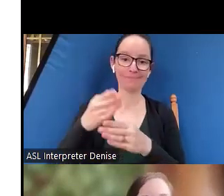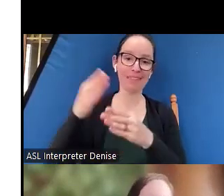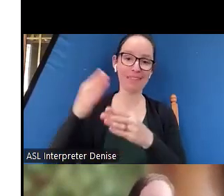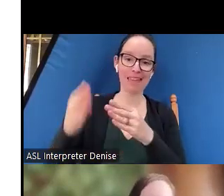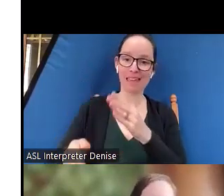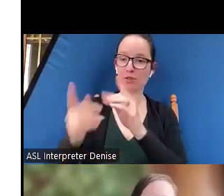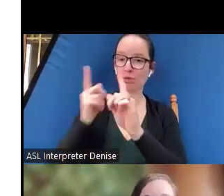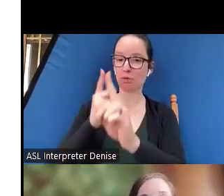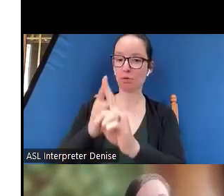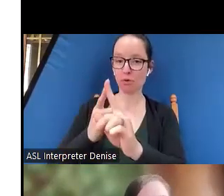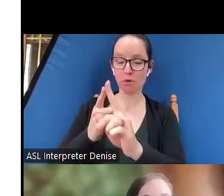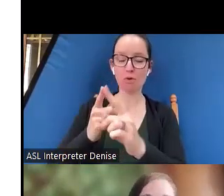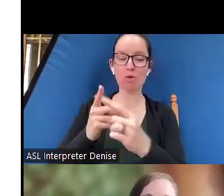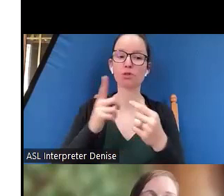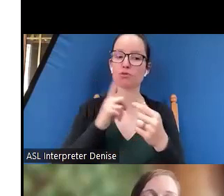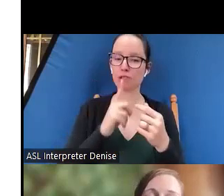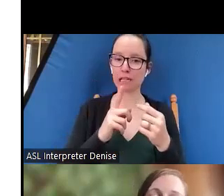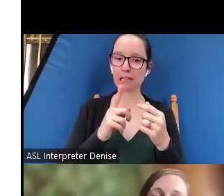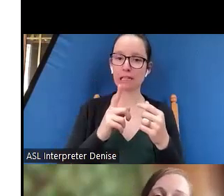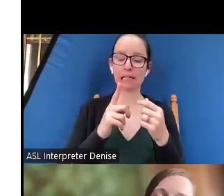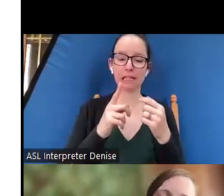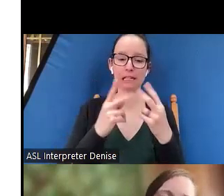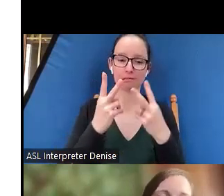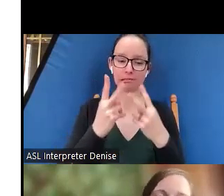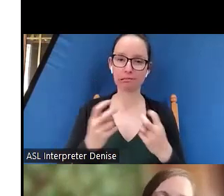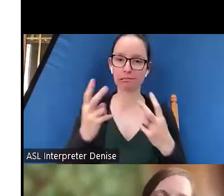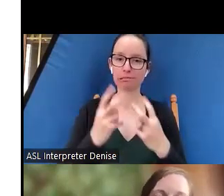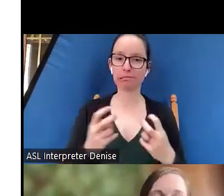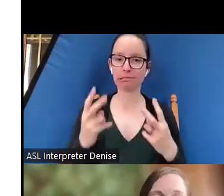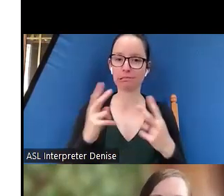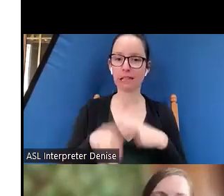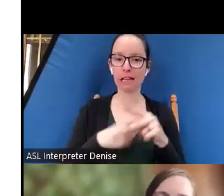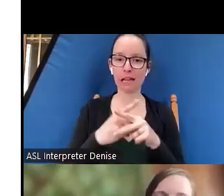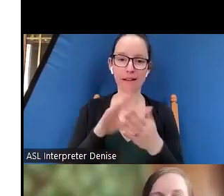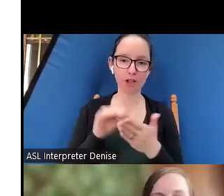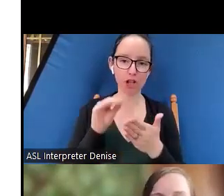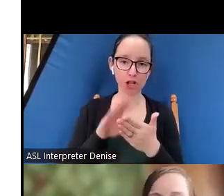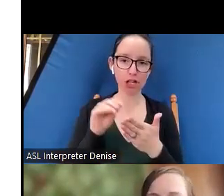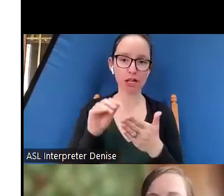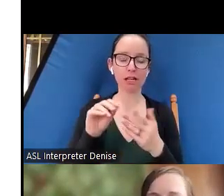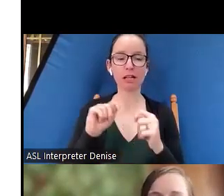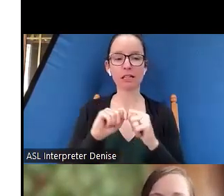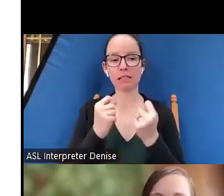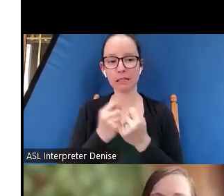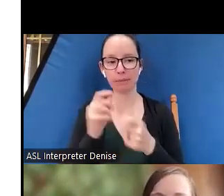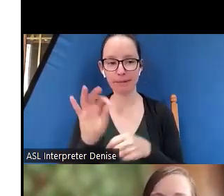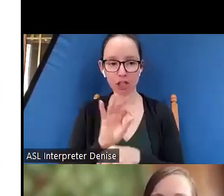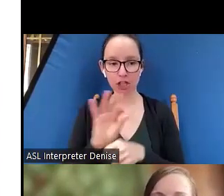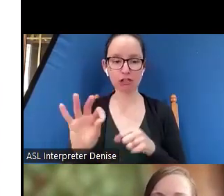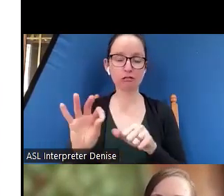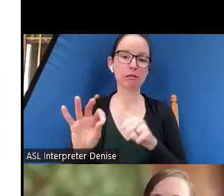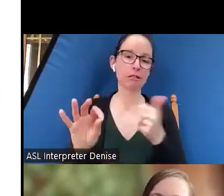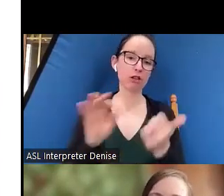of learning they were doing and do more publishing on team function or other aspects of the project management.